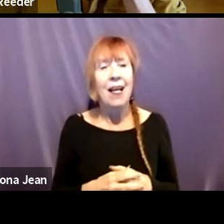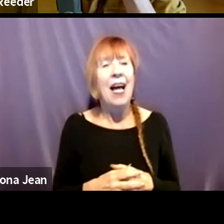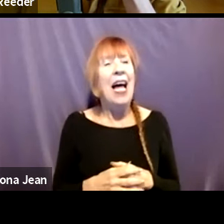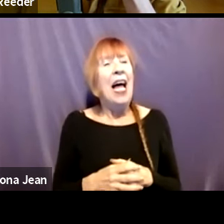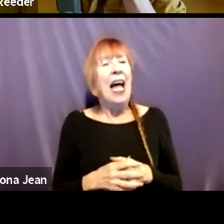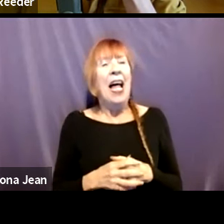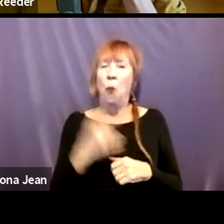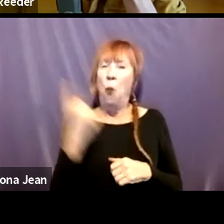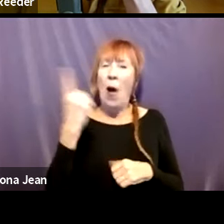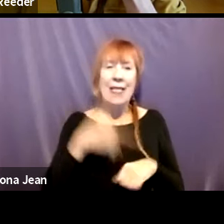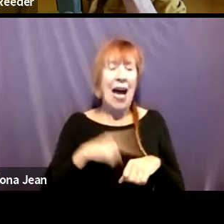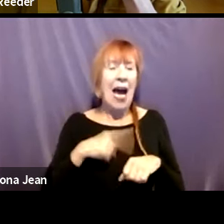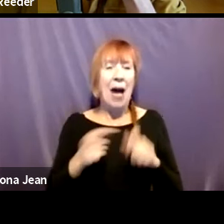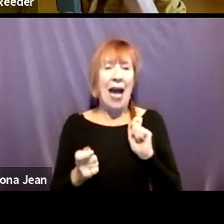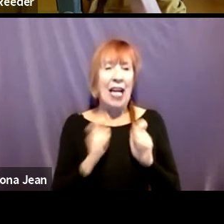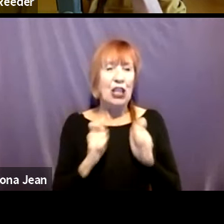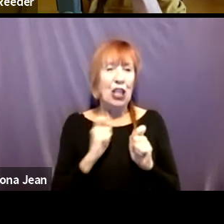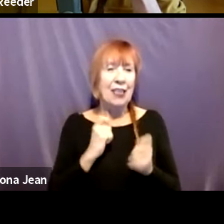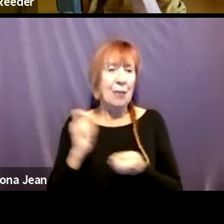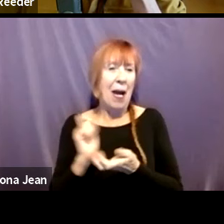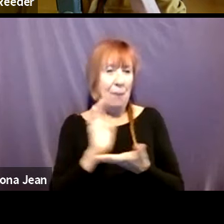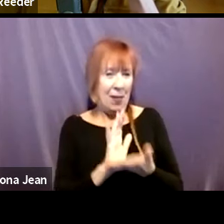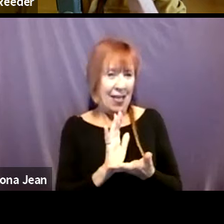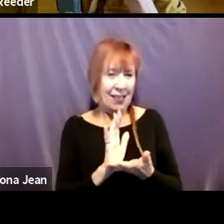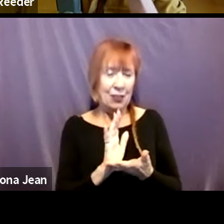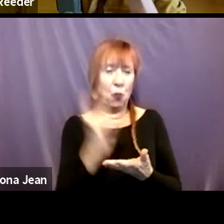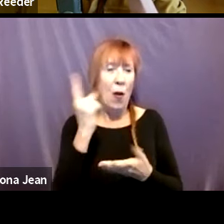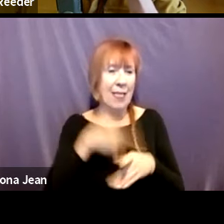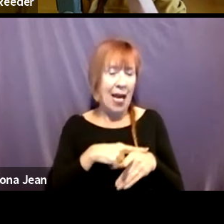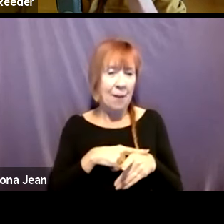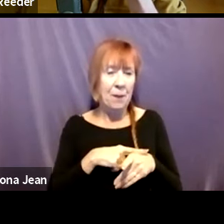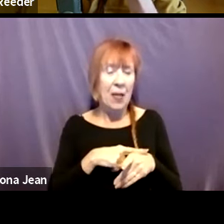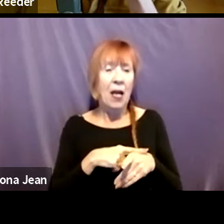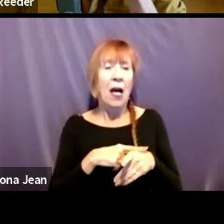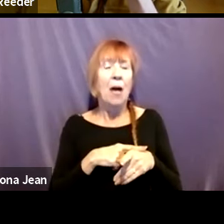was pitching to Disney versus Freeform,